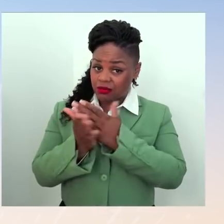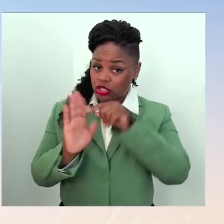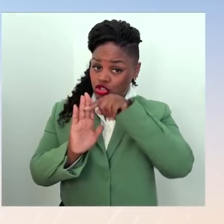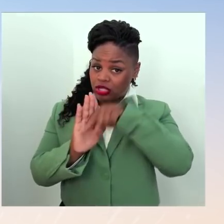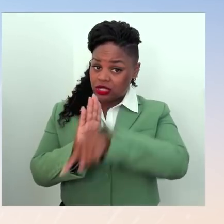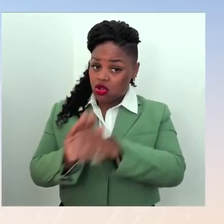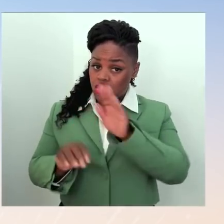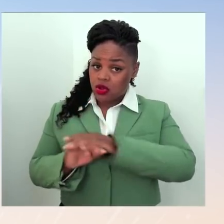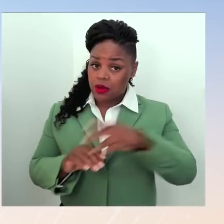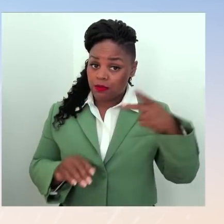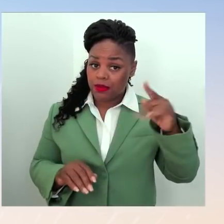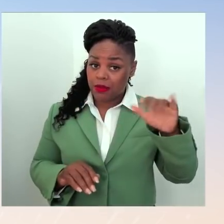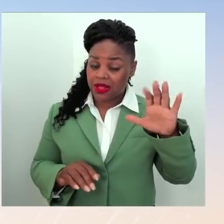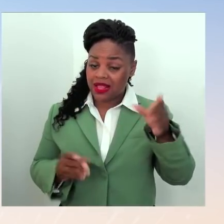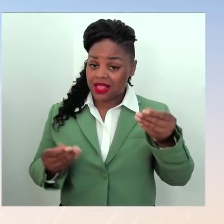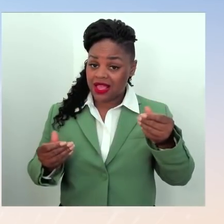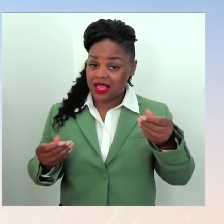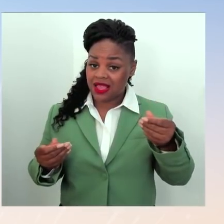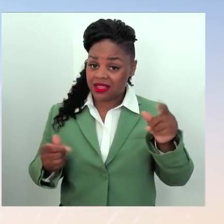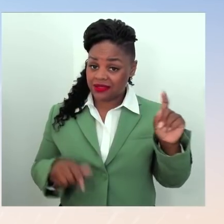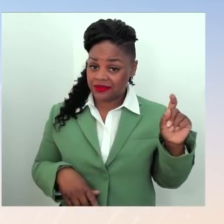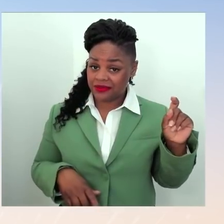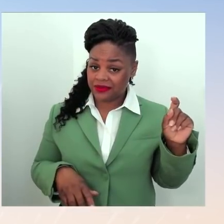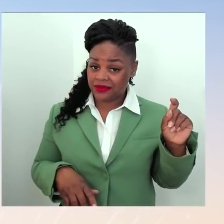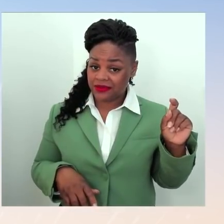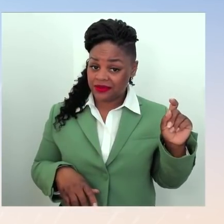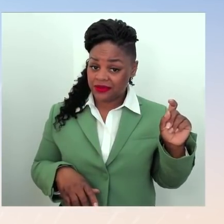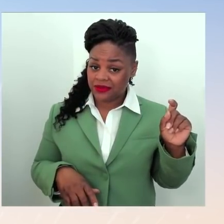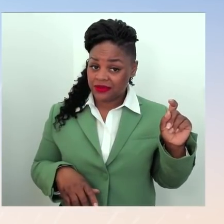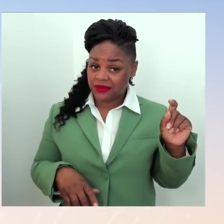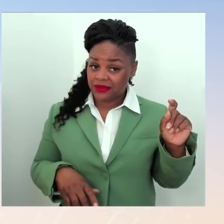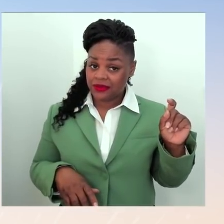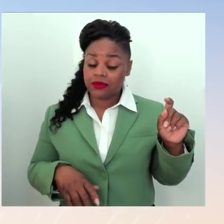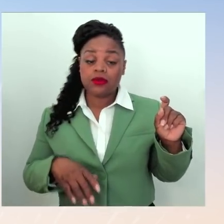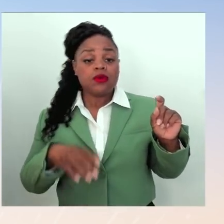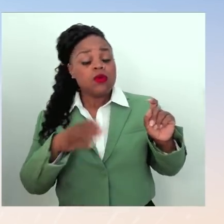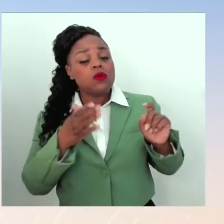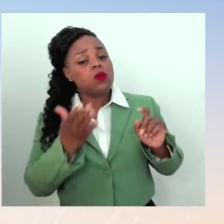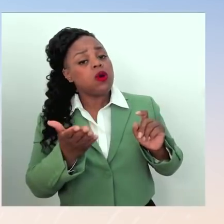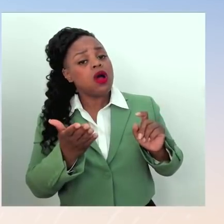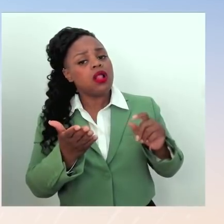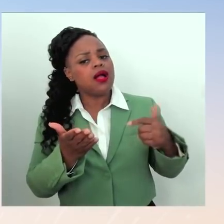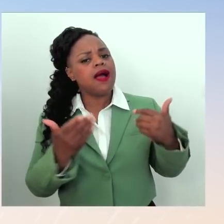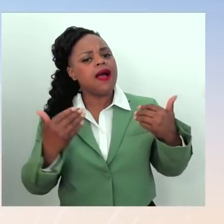as I'm sure you know. And there are 9,000 unused approved drilling permits.